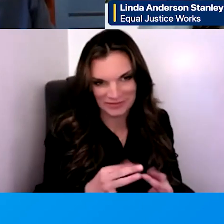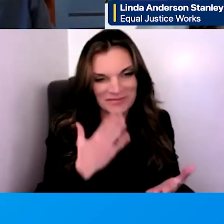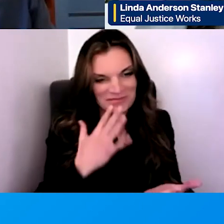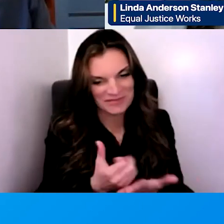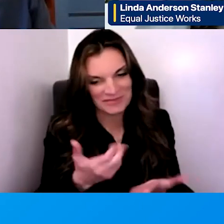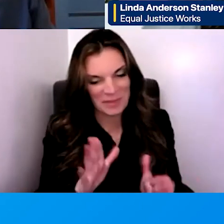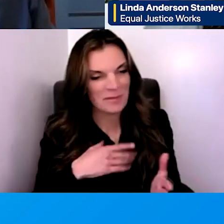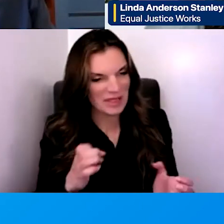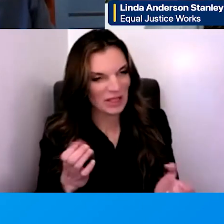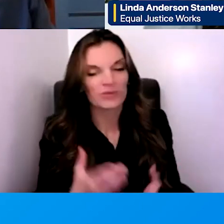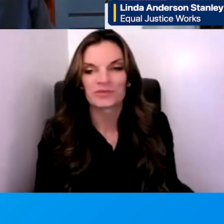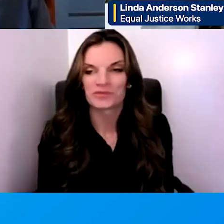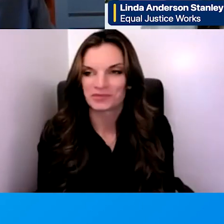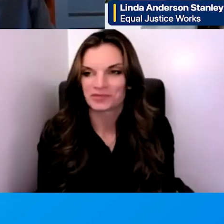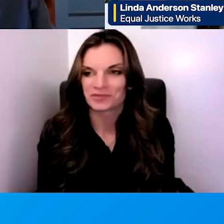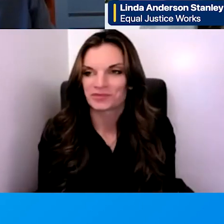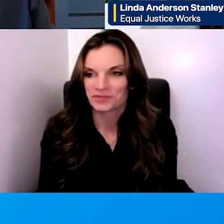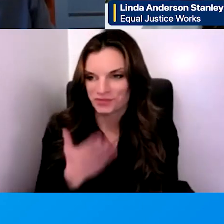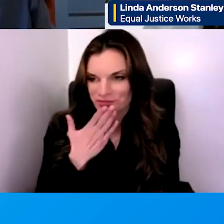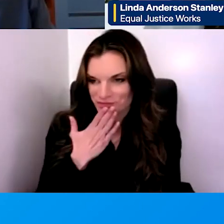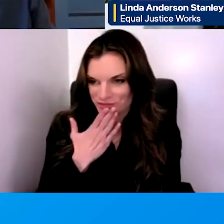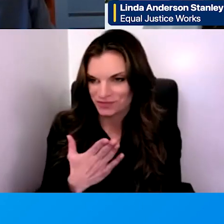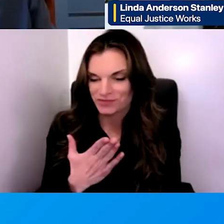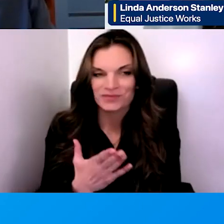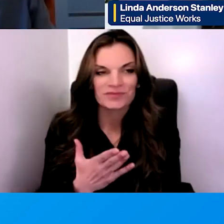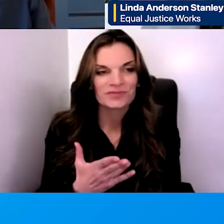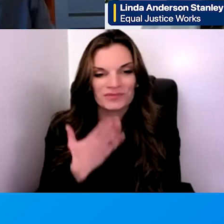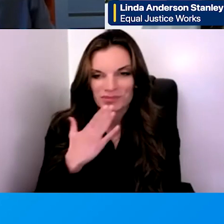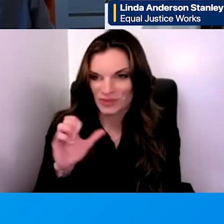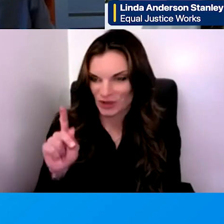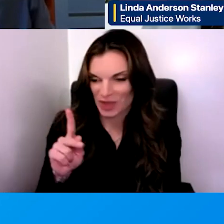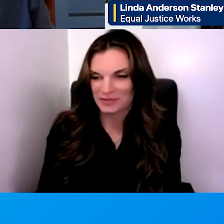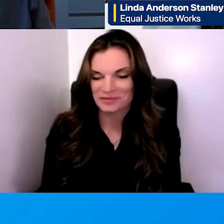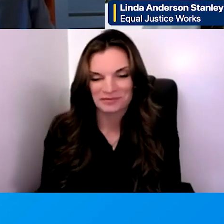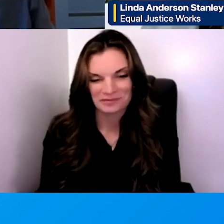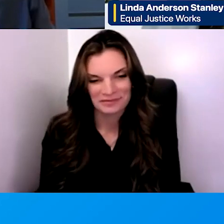JUNE ISAACSON KAILES: Excellent points. And good luck with your next